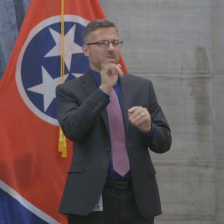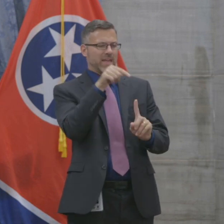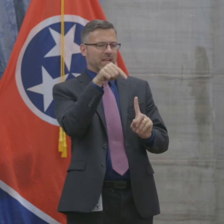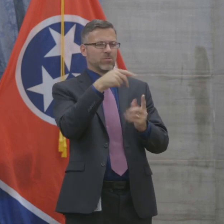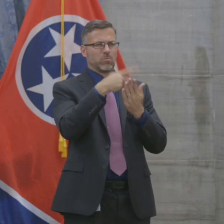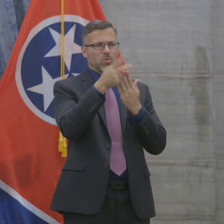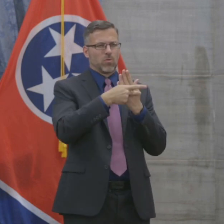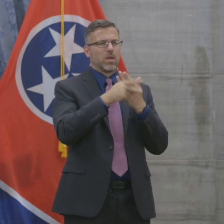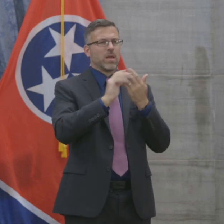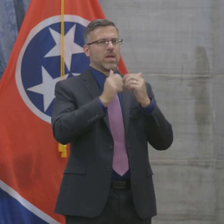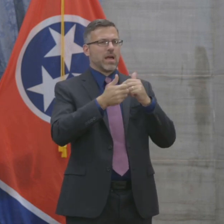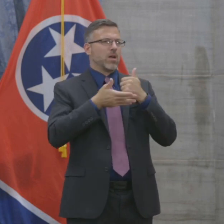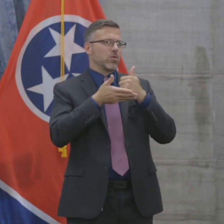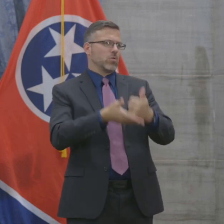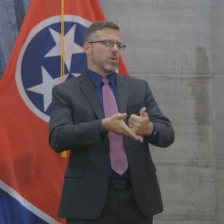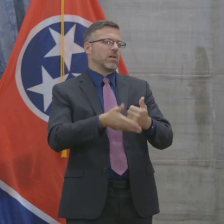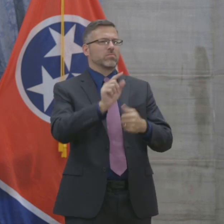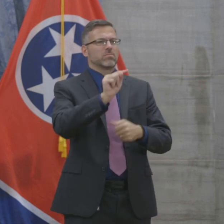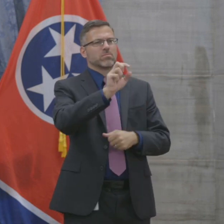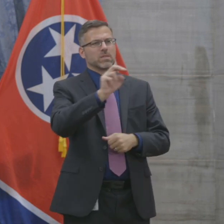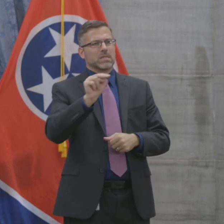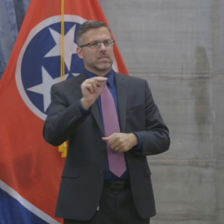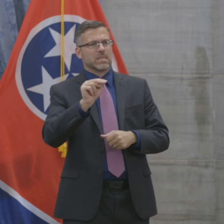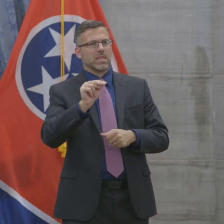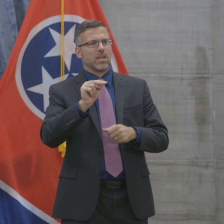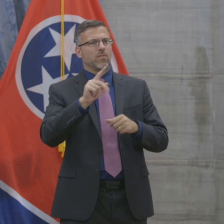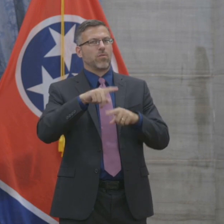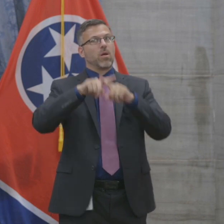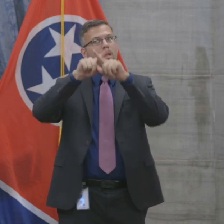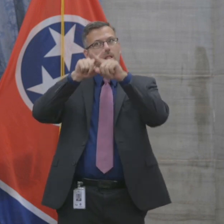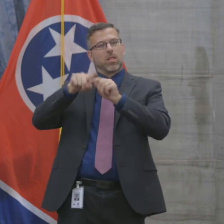paying jobs. At the height of our -- of the pandemic the